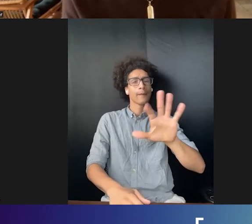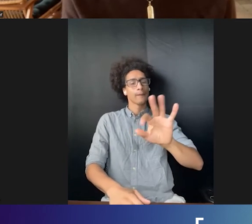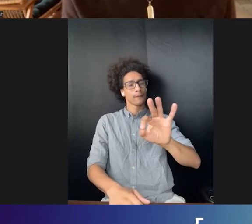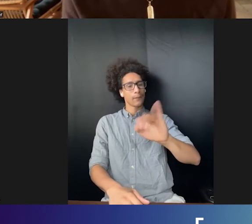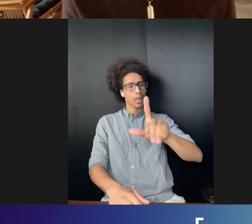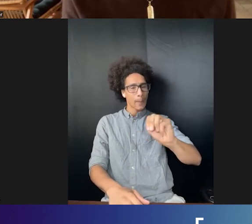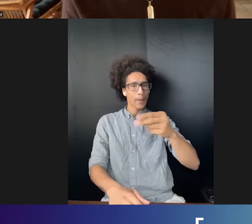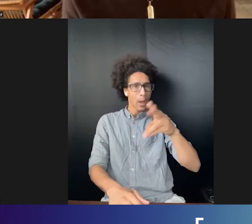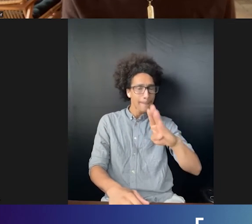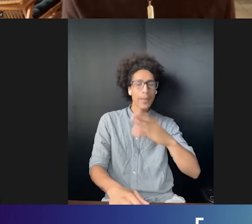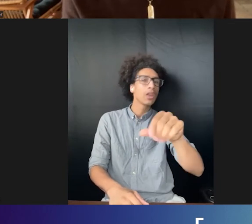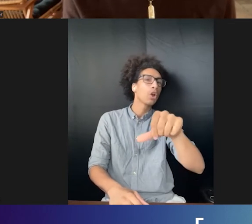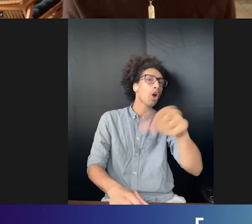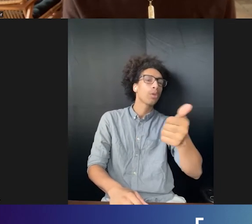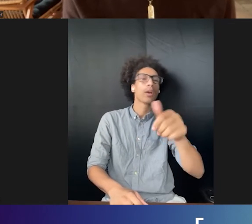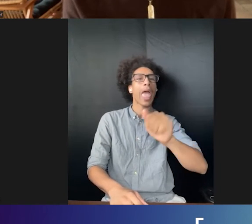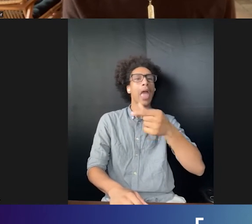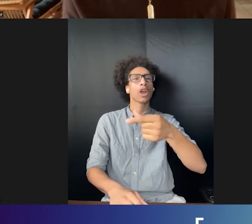So this is actually a point on our cheat sheet